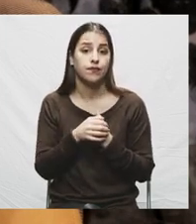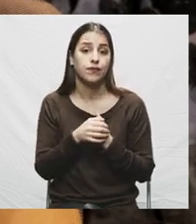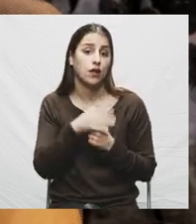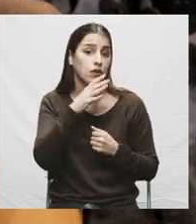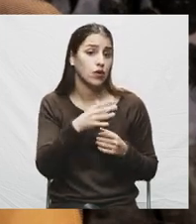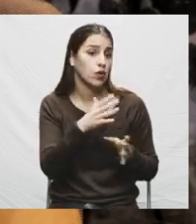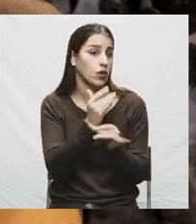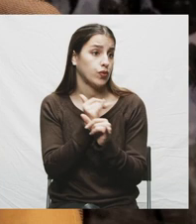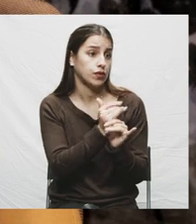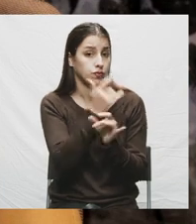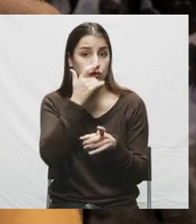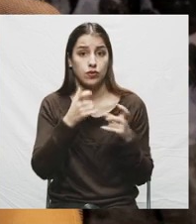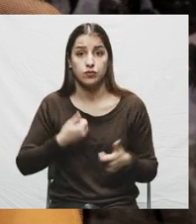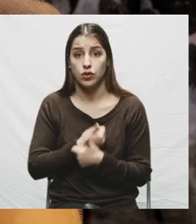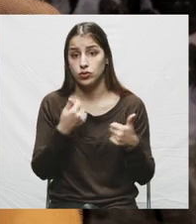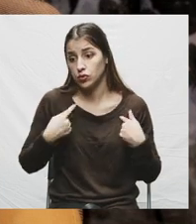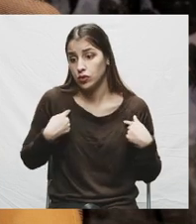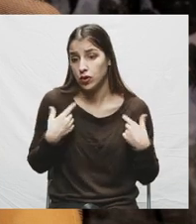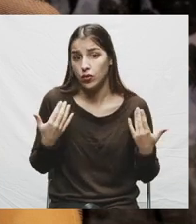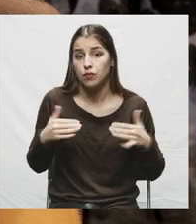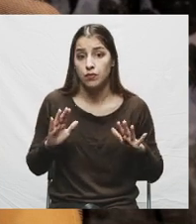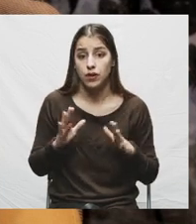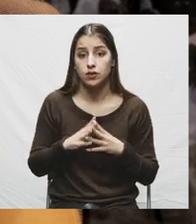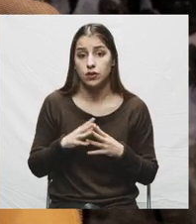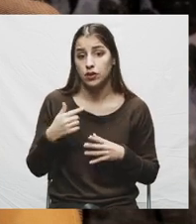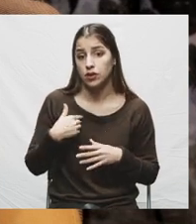and that may have said there were other people, but he...